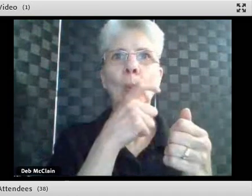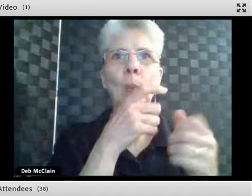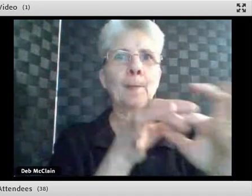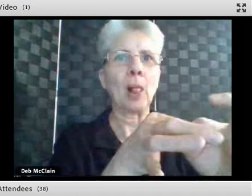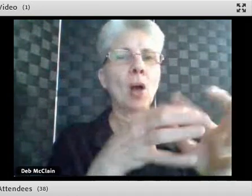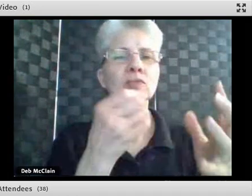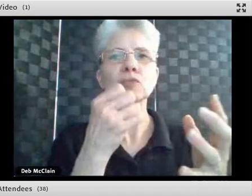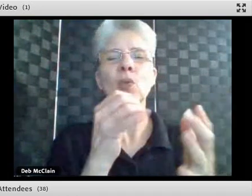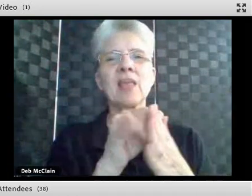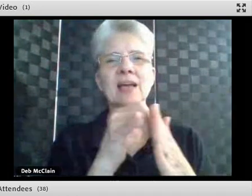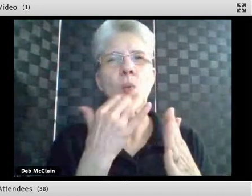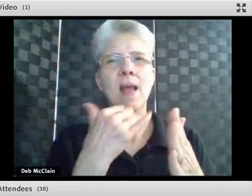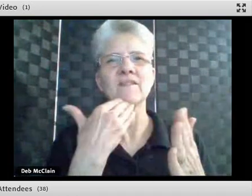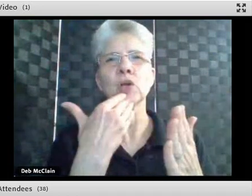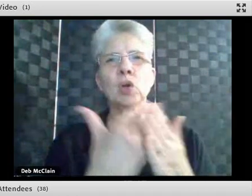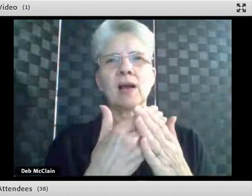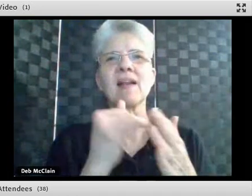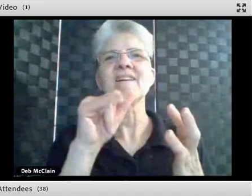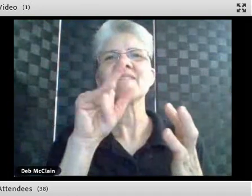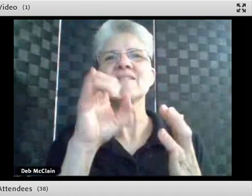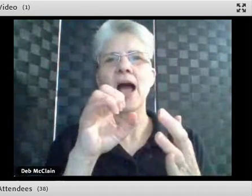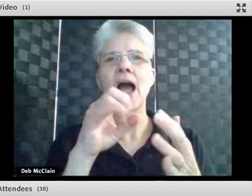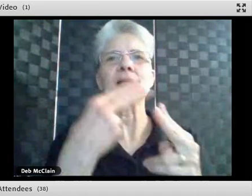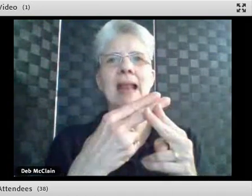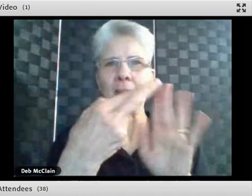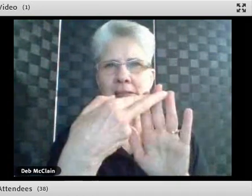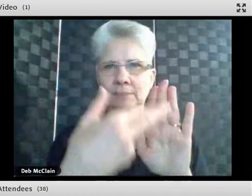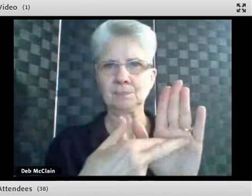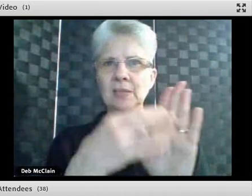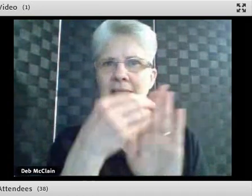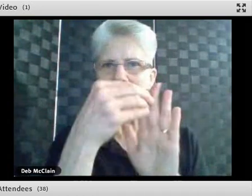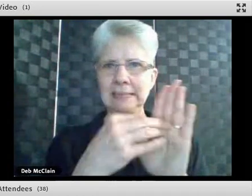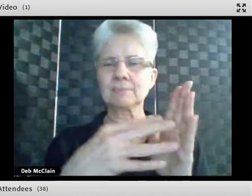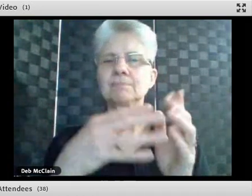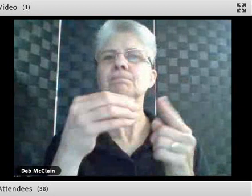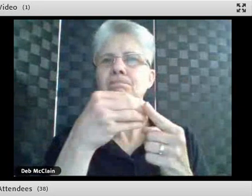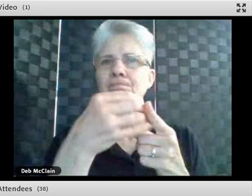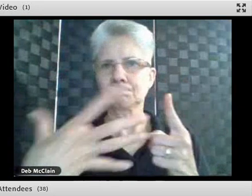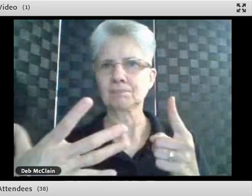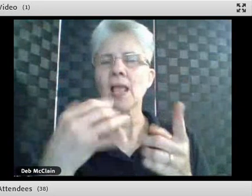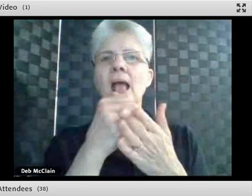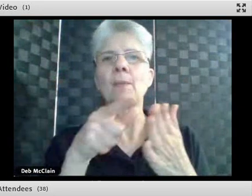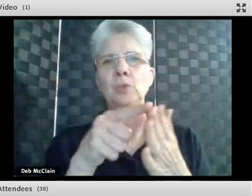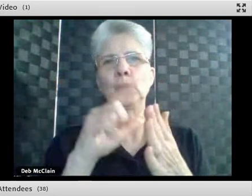So that's why having some good file naming conventions written out will help you in the long run